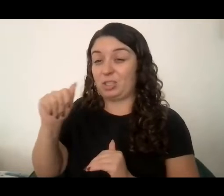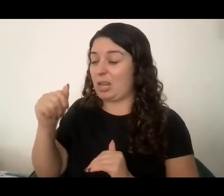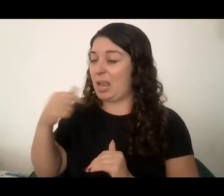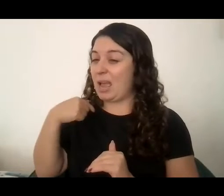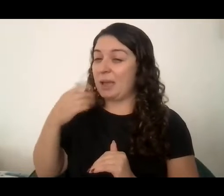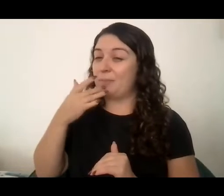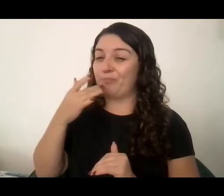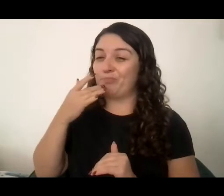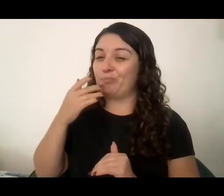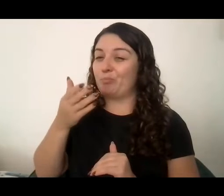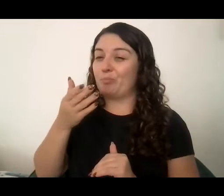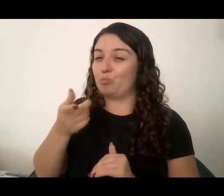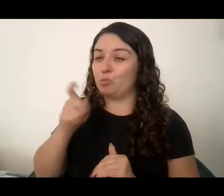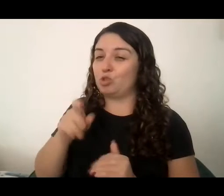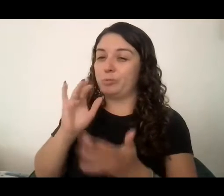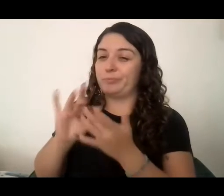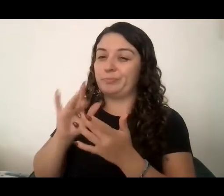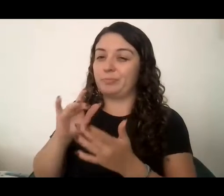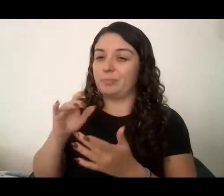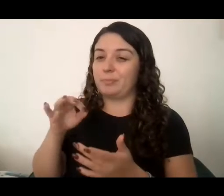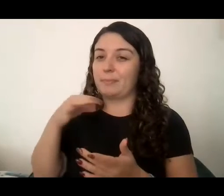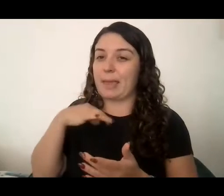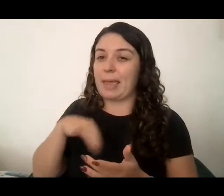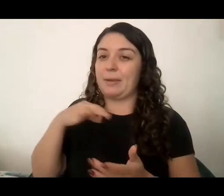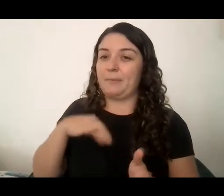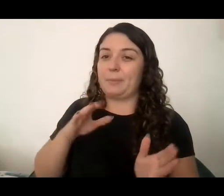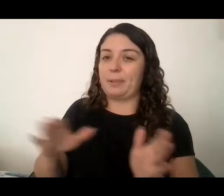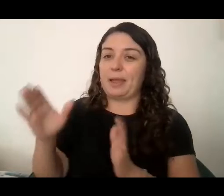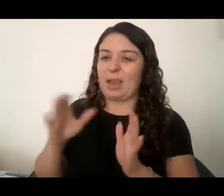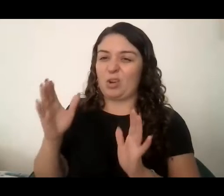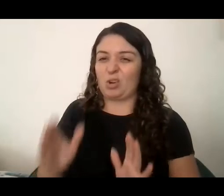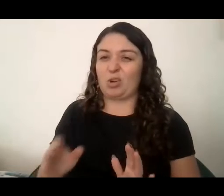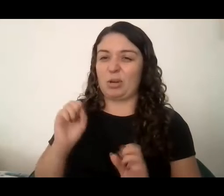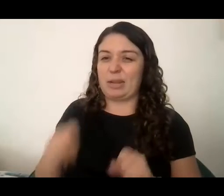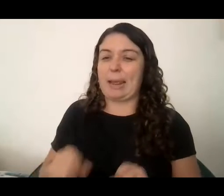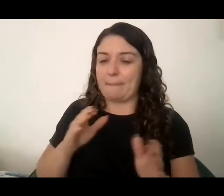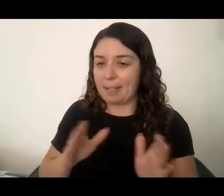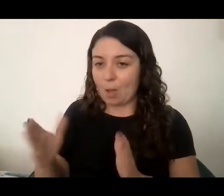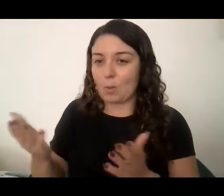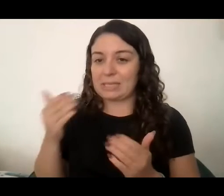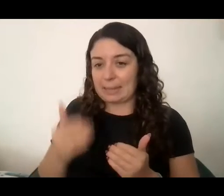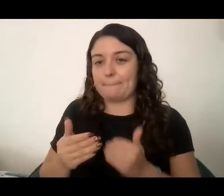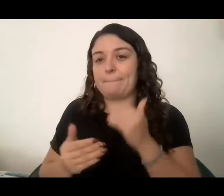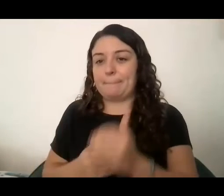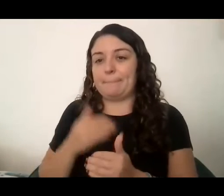you get connected with a benefit planner just to help you plan out your steps, to create a plan.